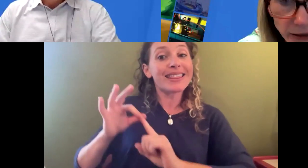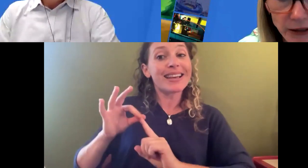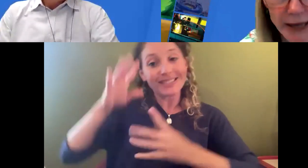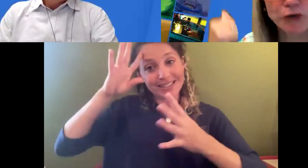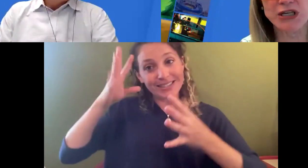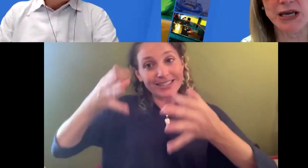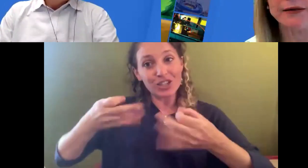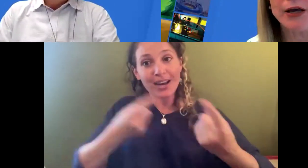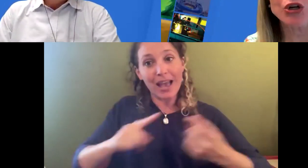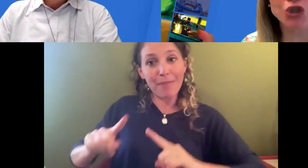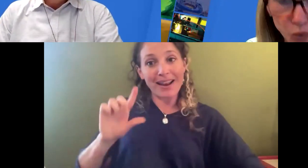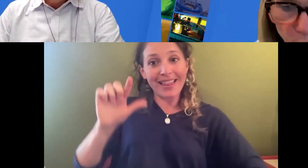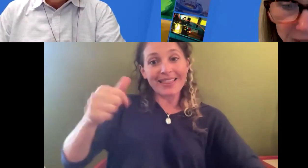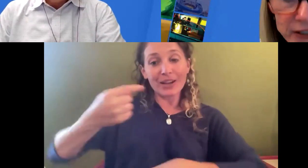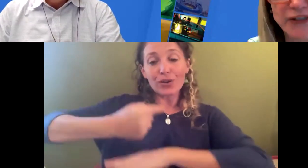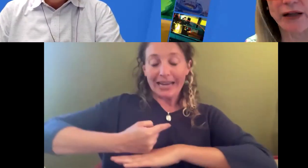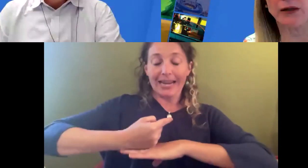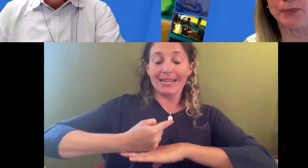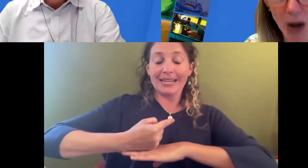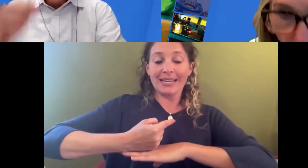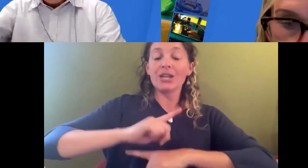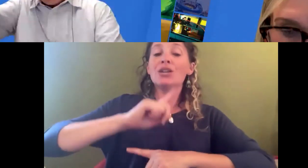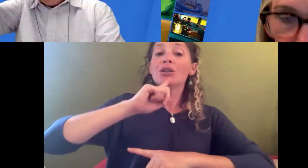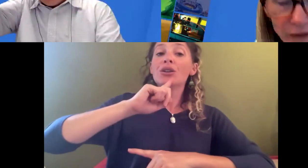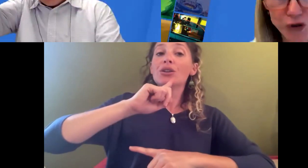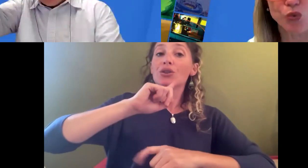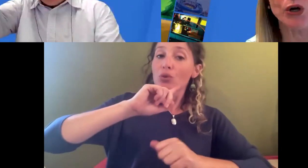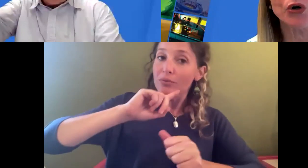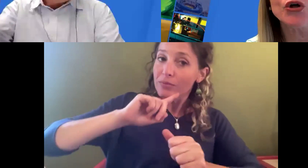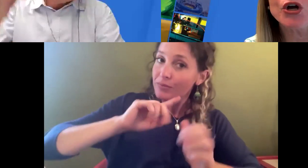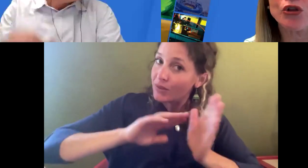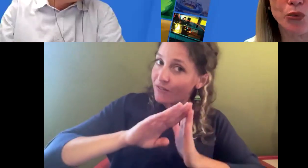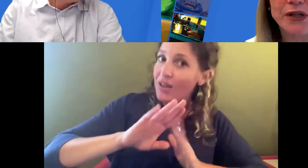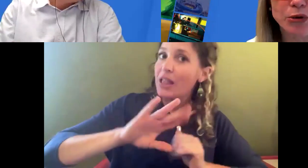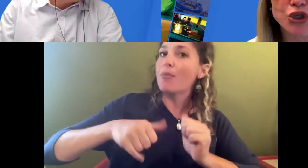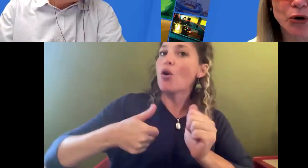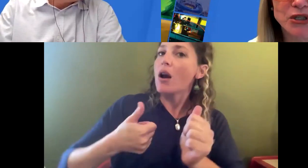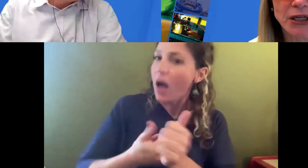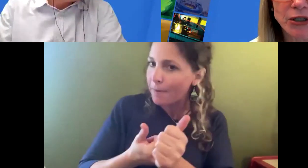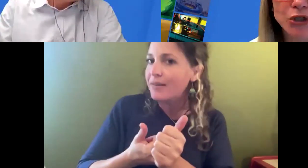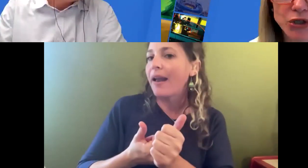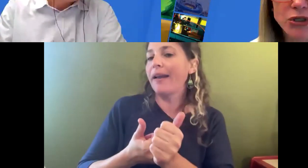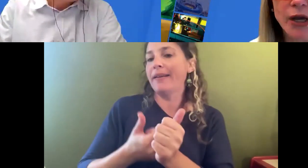a later date to redevelop, update, if you will, the research terms and conditions,